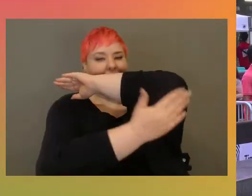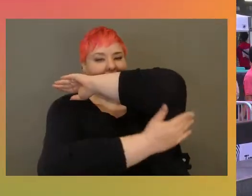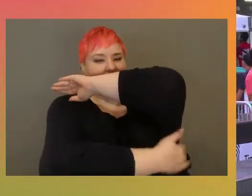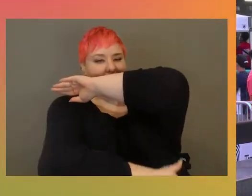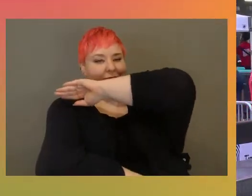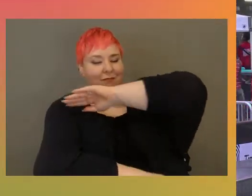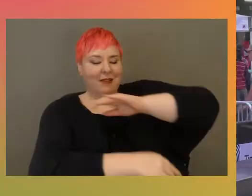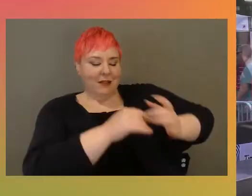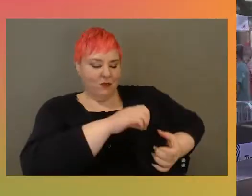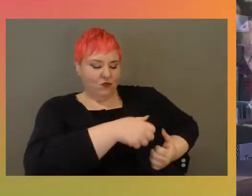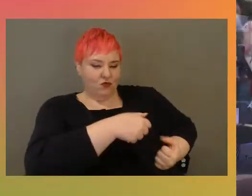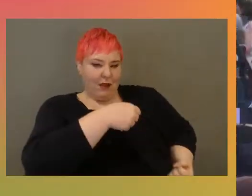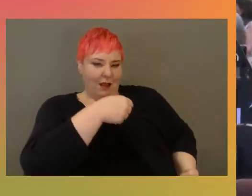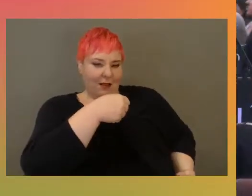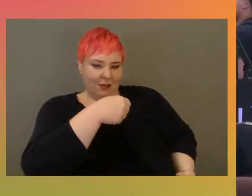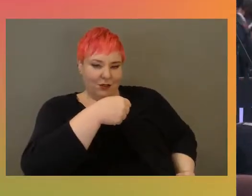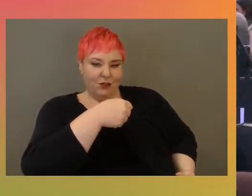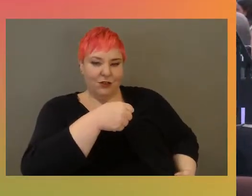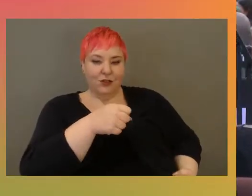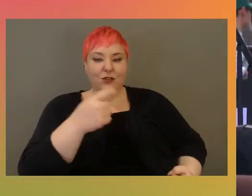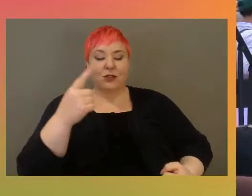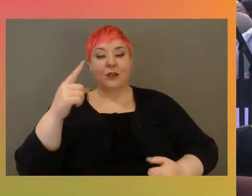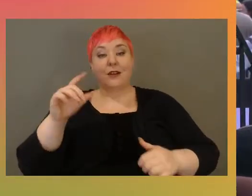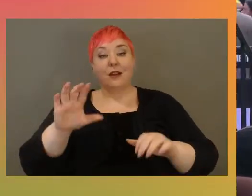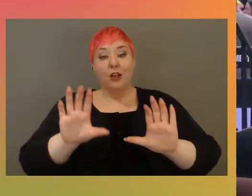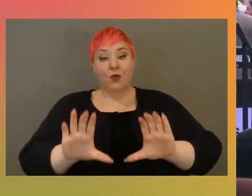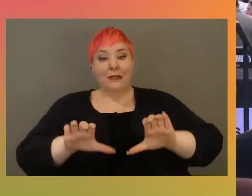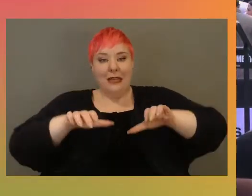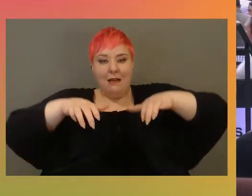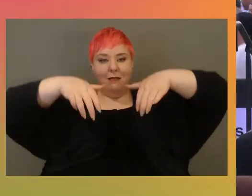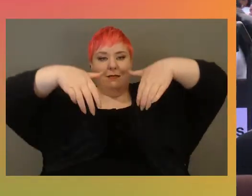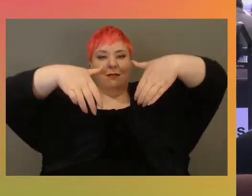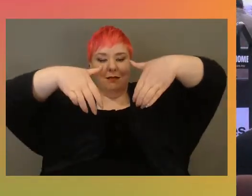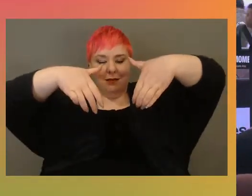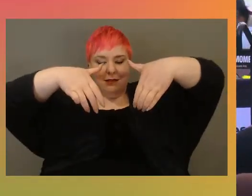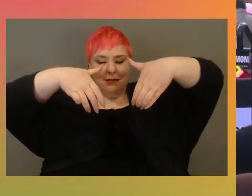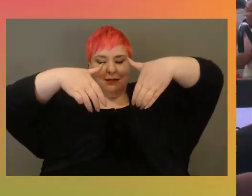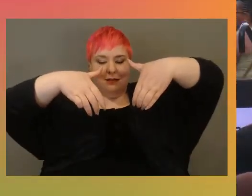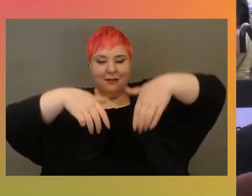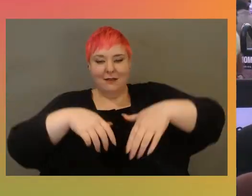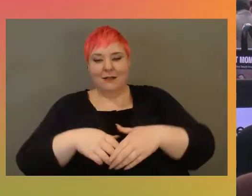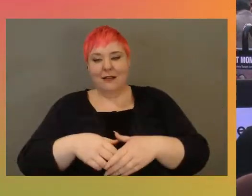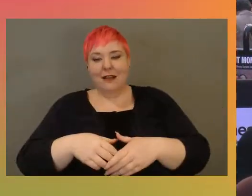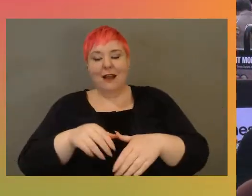REACH THE SIDE BABY FINGER.